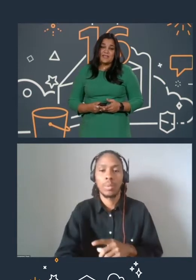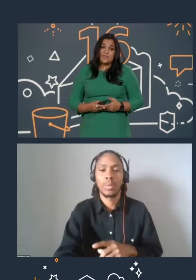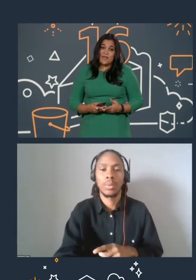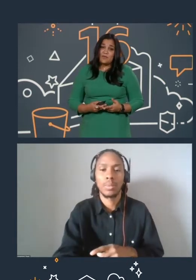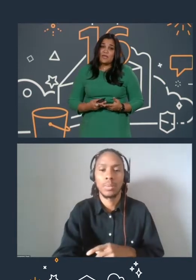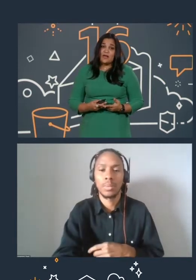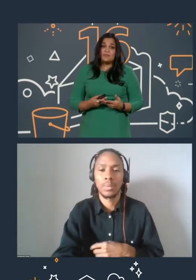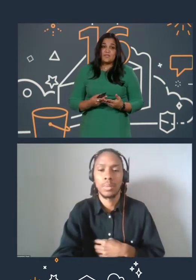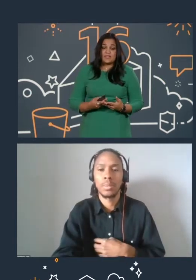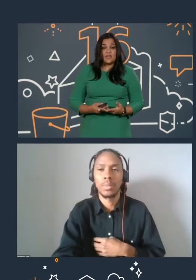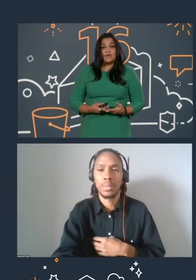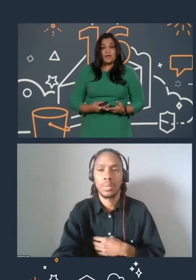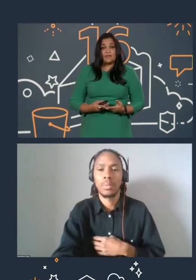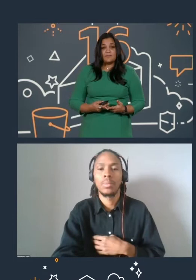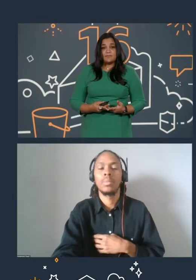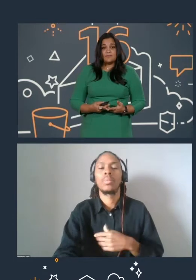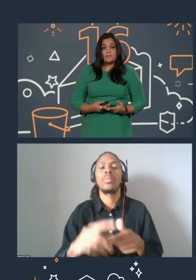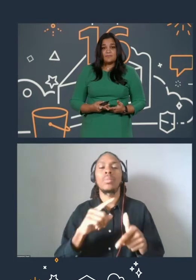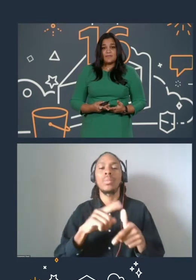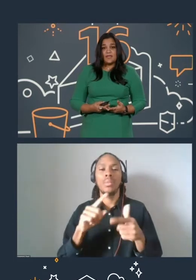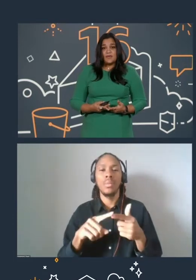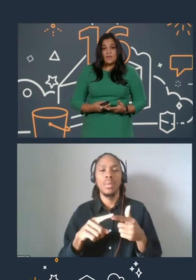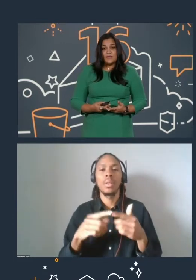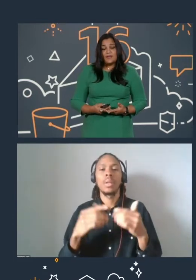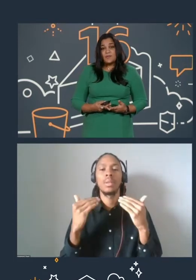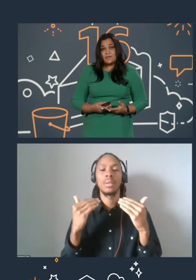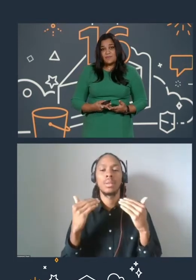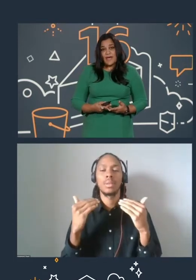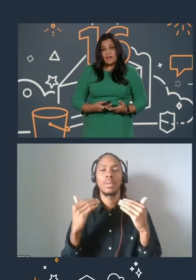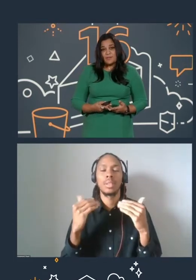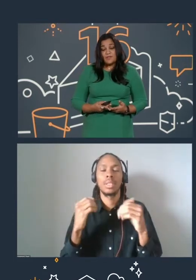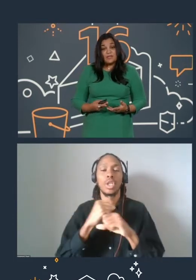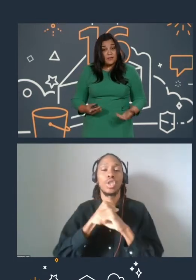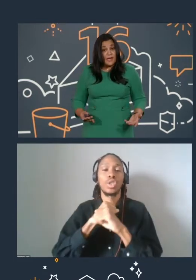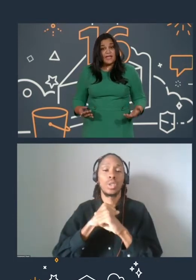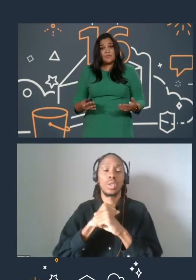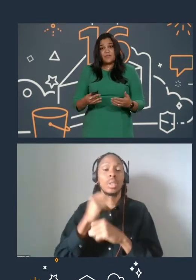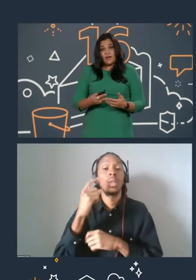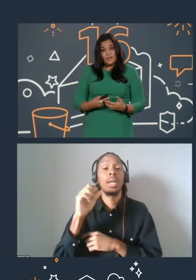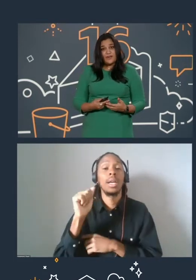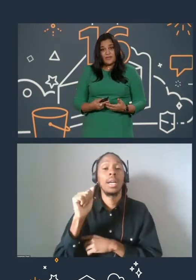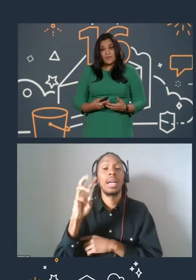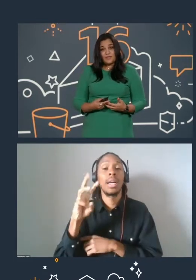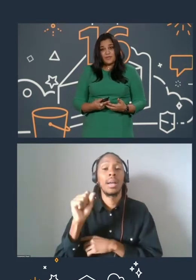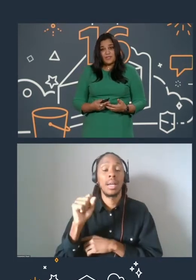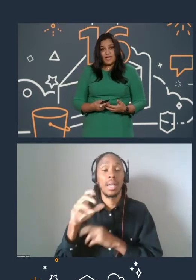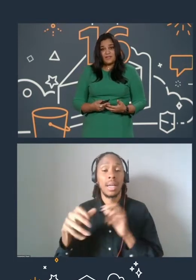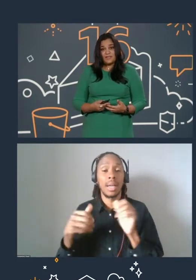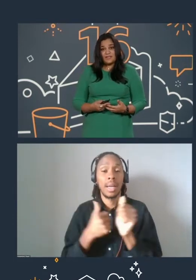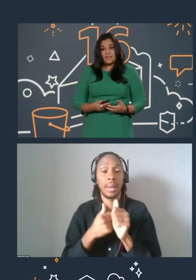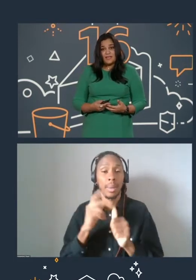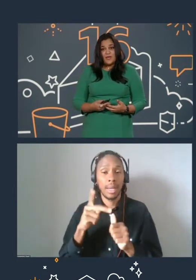So then we come to security. With AWS Backup, combined with other AWS functionalities,